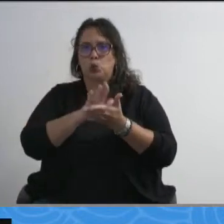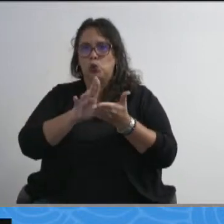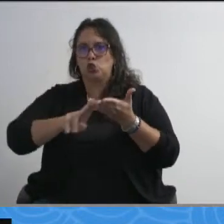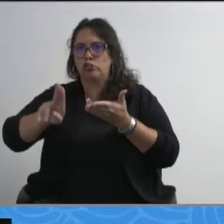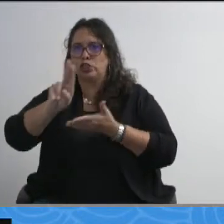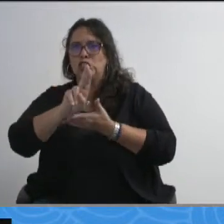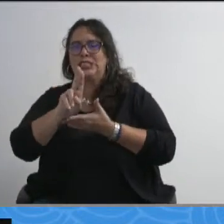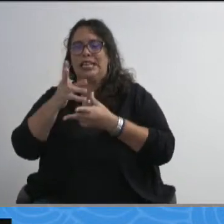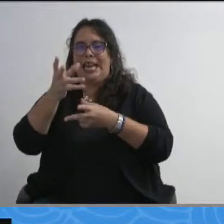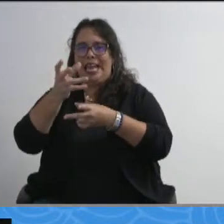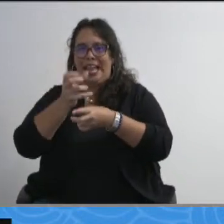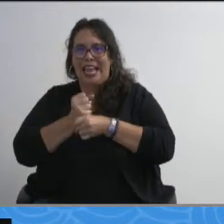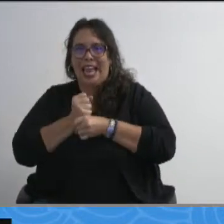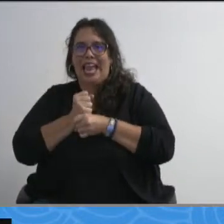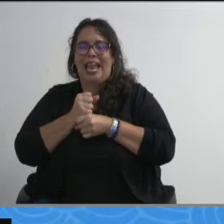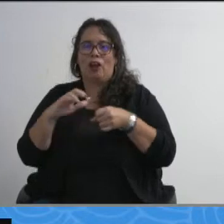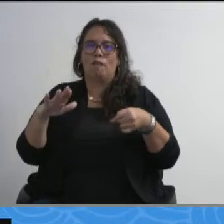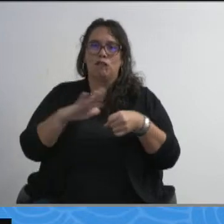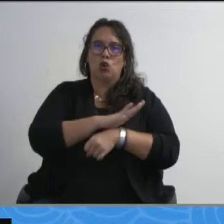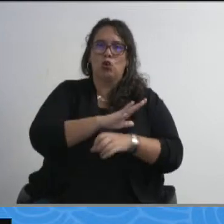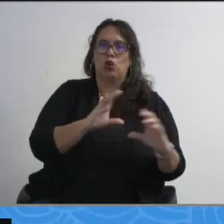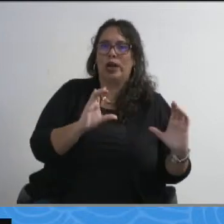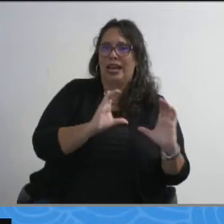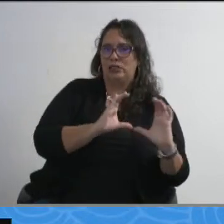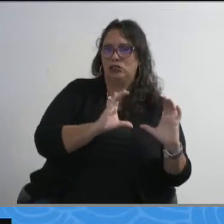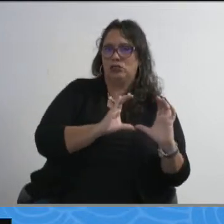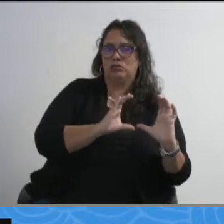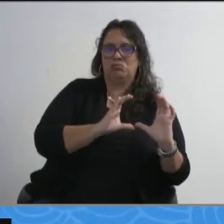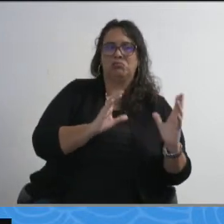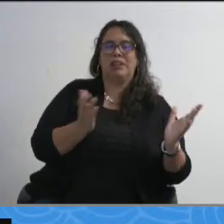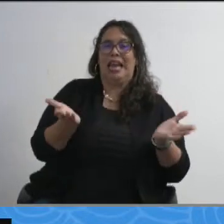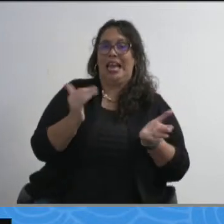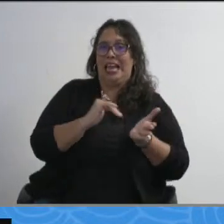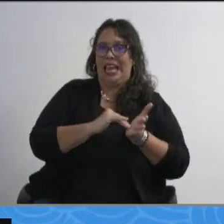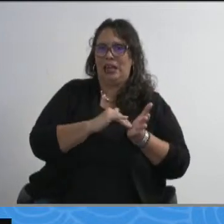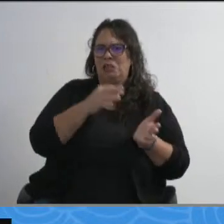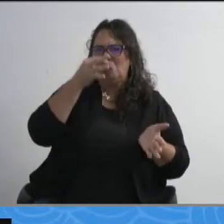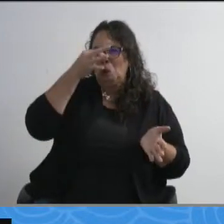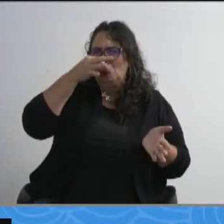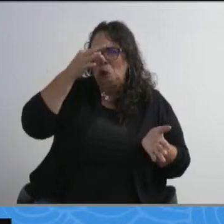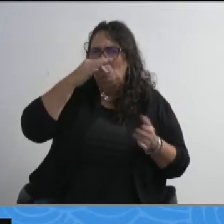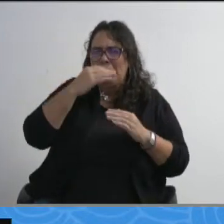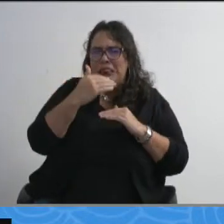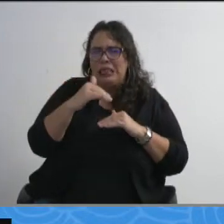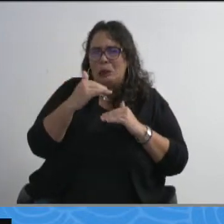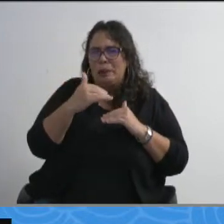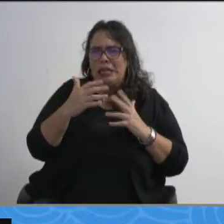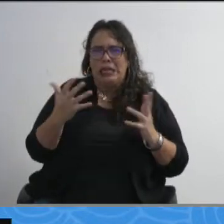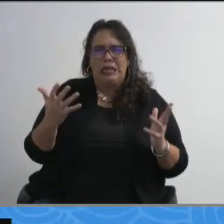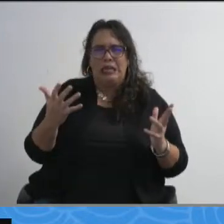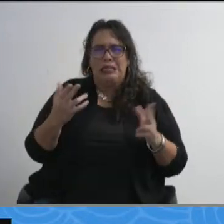to gain their full credential. So, again, these are very limited and they're very temporary.